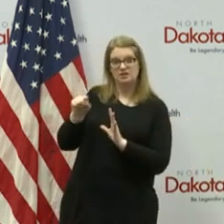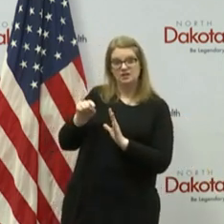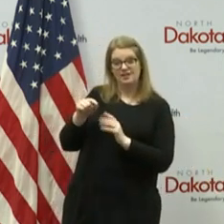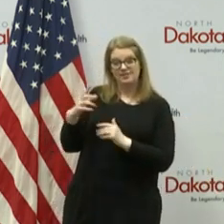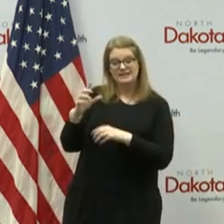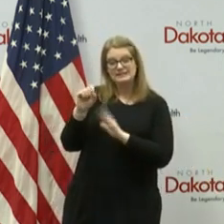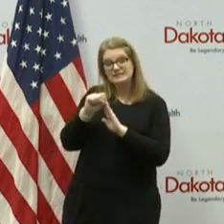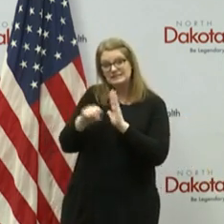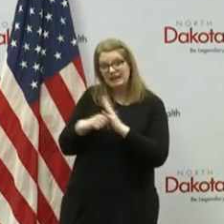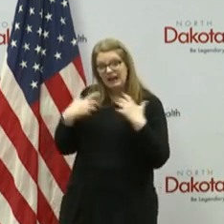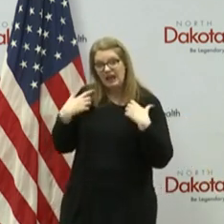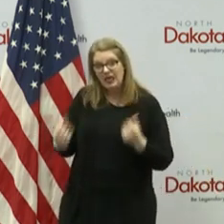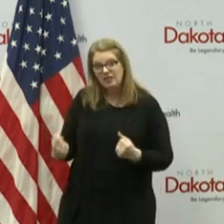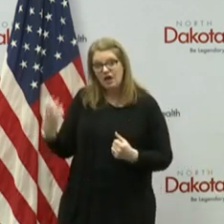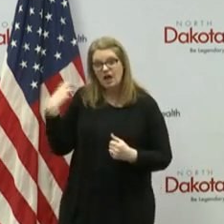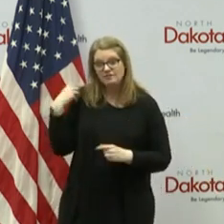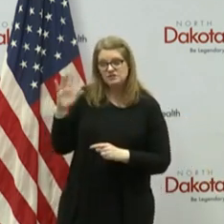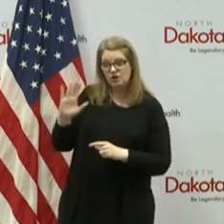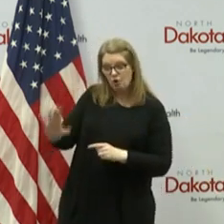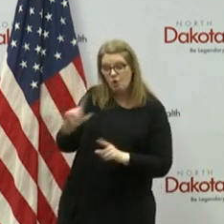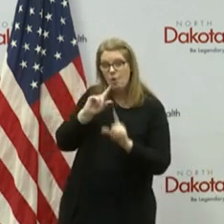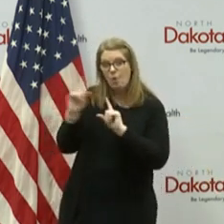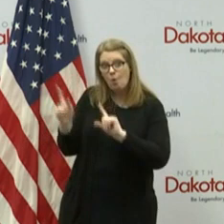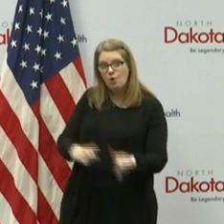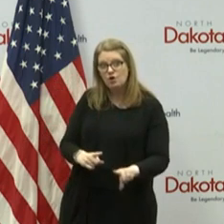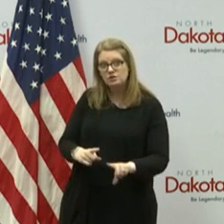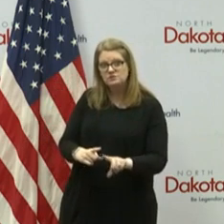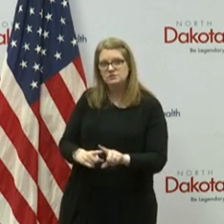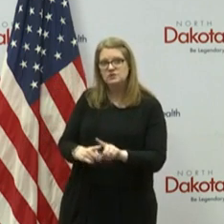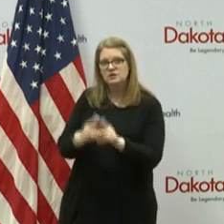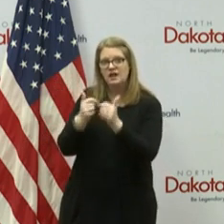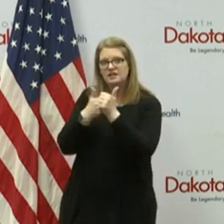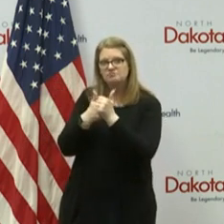ORDERS WHICH COULD BE QUARANTINE ORDERS OR ISOLATION ORDERS THOSE ORDERS FROM THE STATE HEALTH OFFICERS ARE DIFFERENT FROM THE EXECUTIVE ORDERS WE ARE TALKING ABOUT HERE.